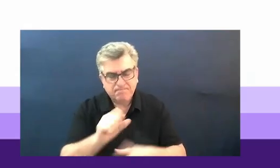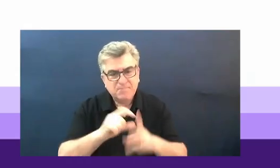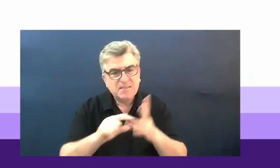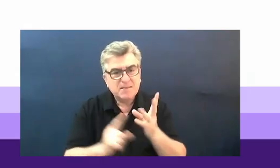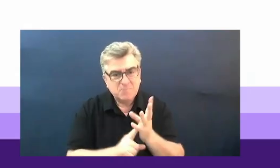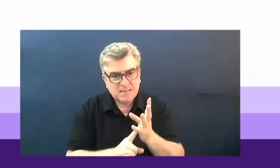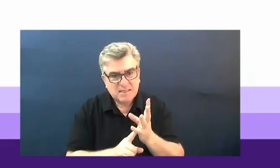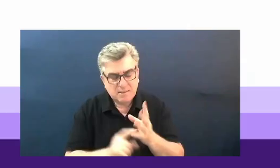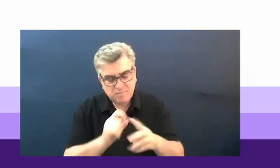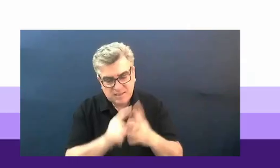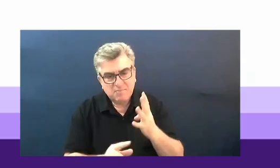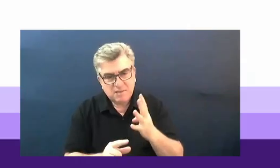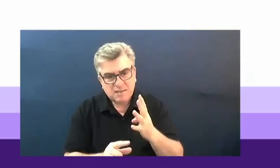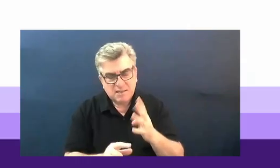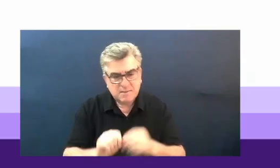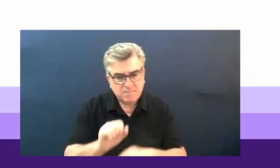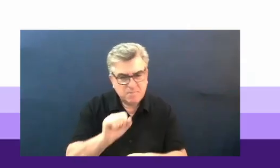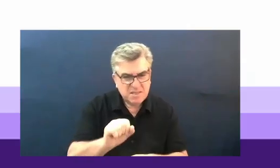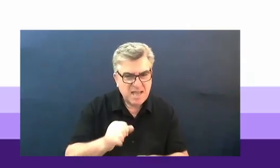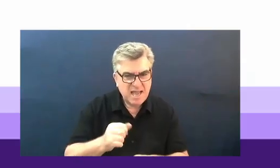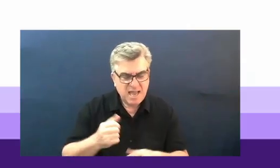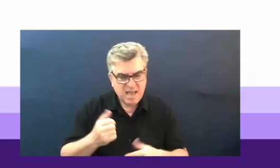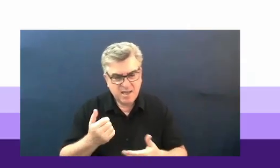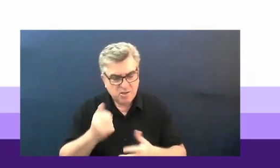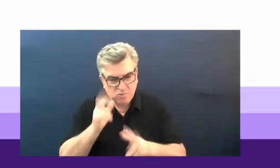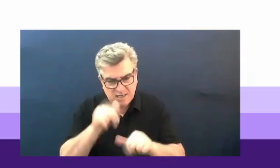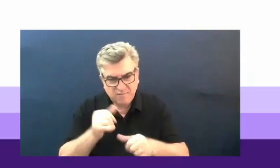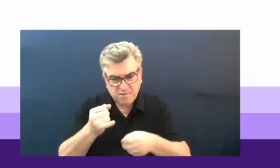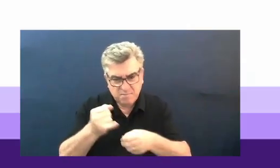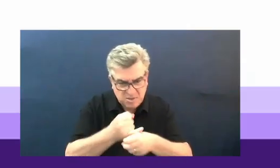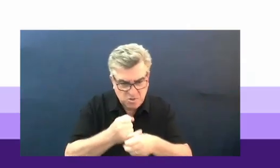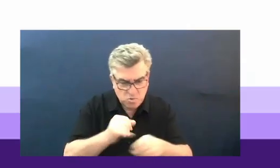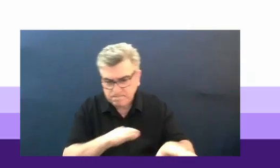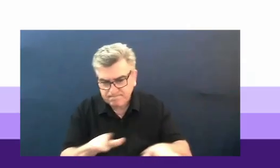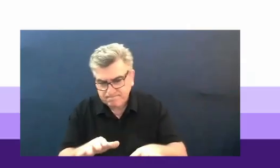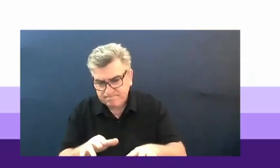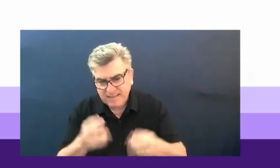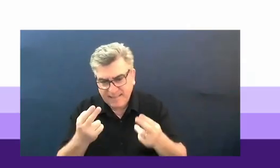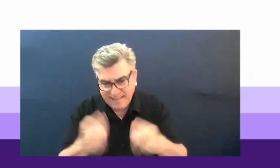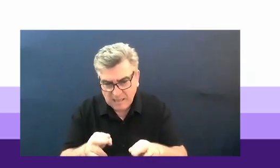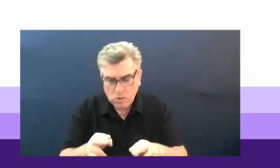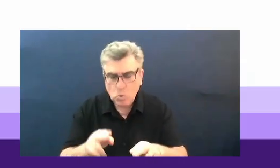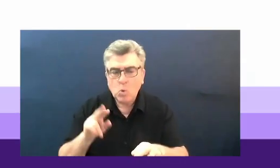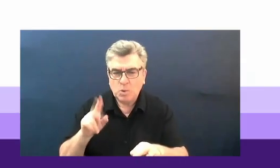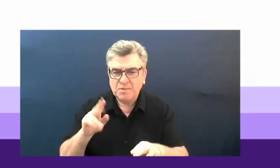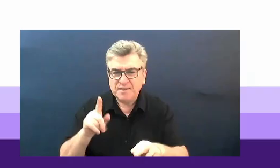compared to the general population, they have a large gap in life expectancy, about 27 years less